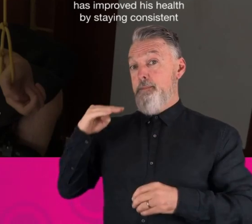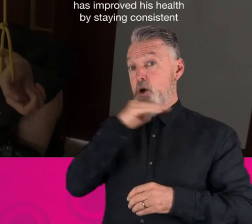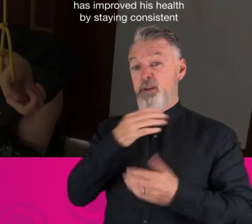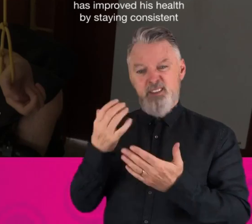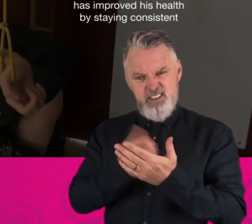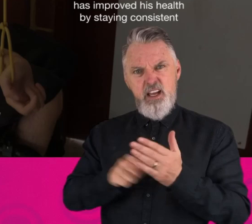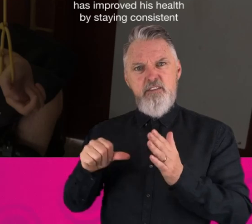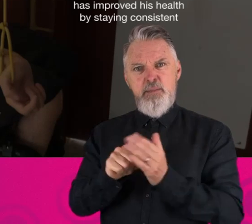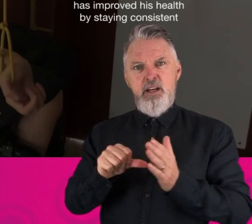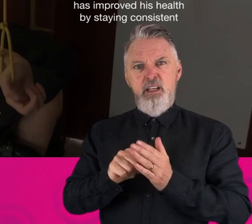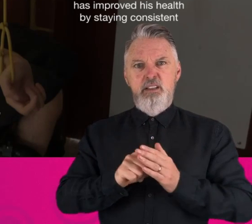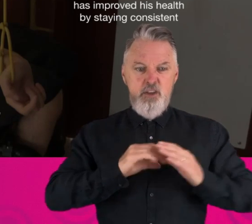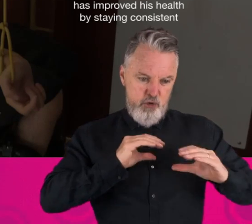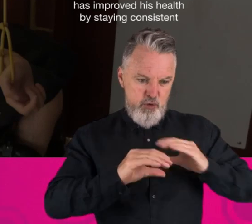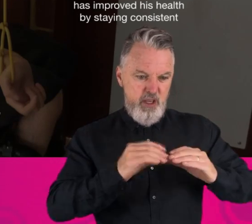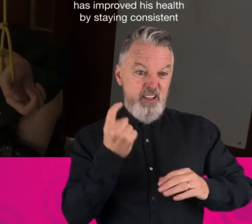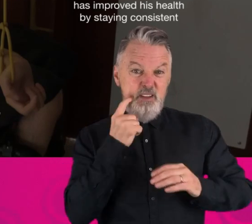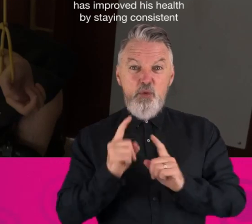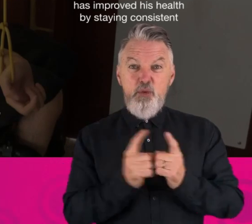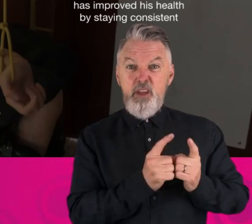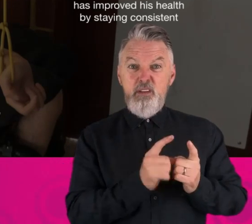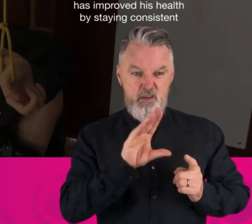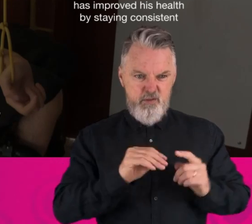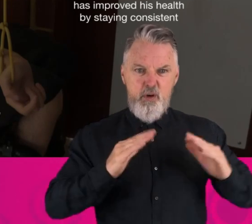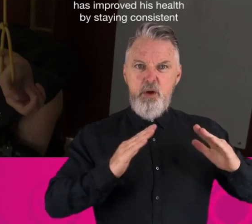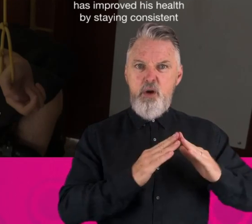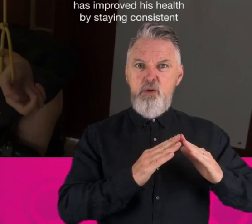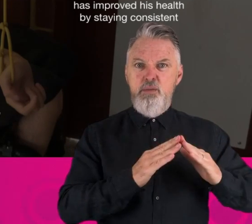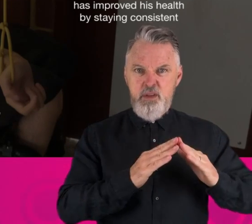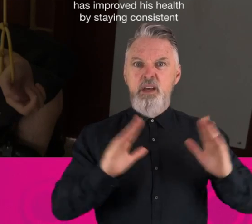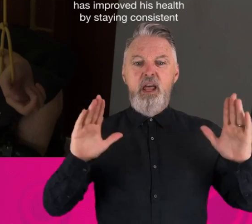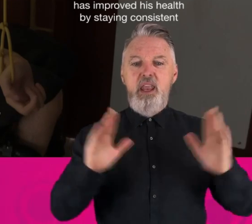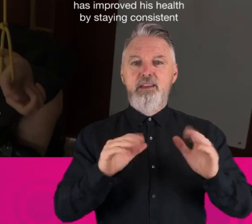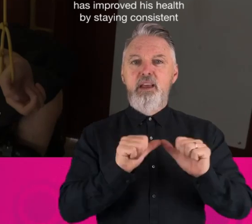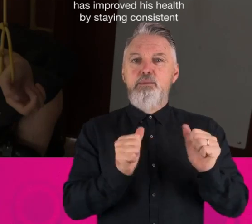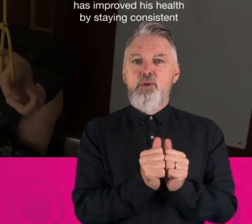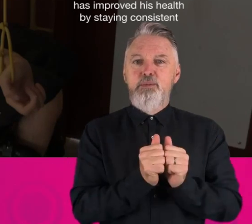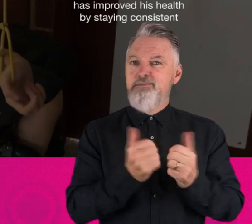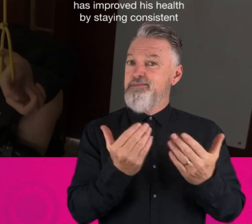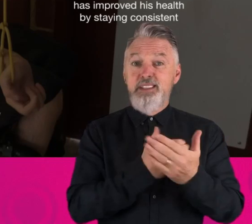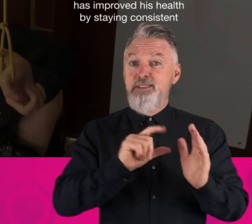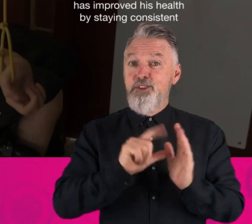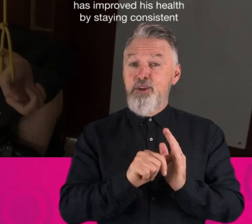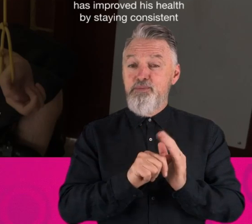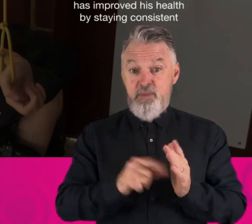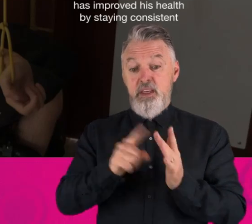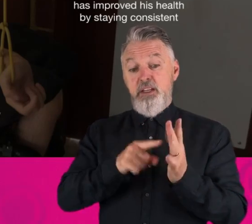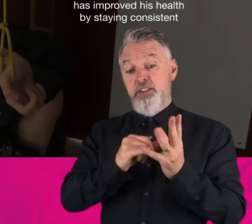by communicating basic queries to his therapists from home and reducing the number of appointments that he needs to go to each week. And Jason from Bega